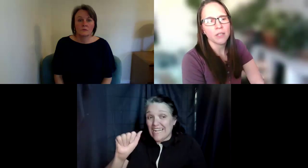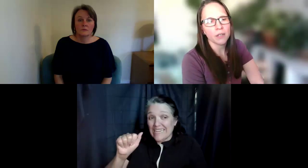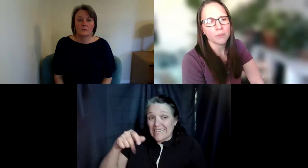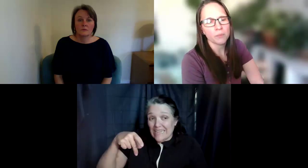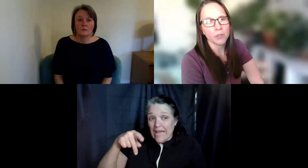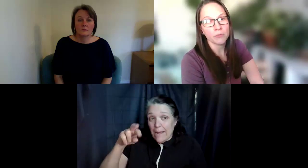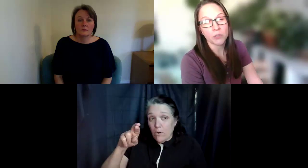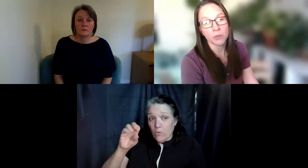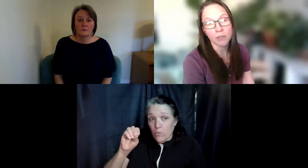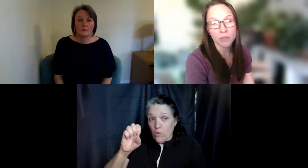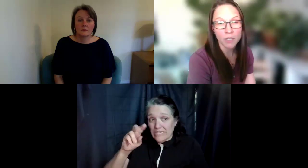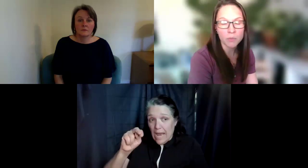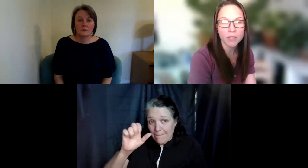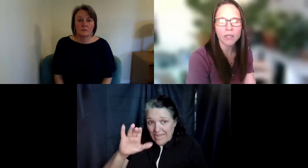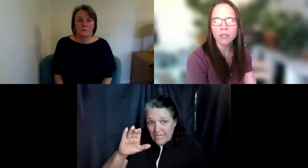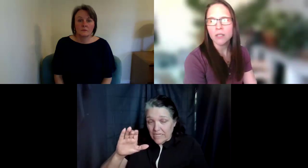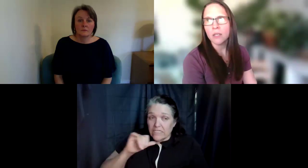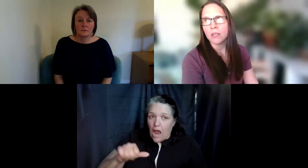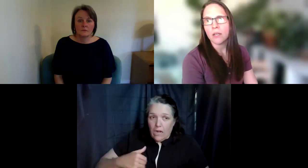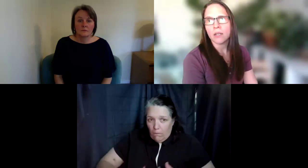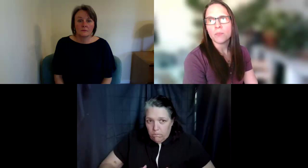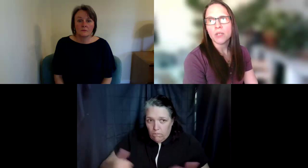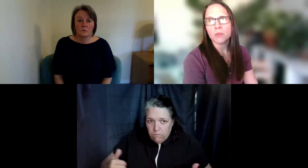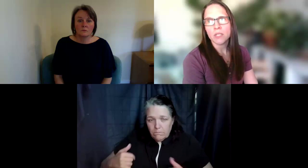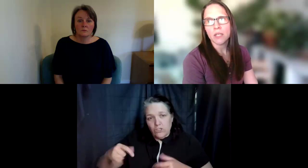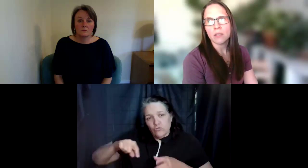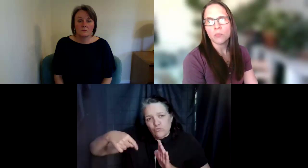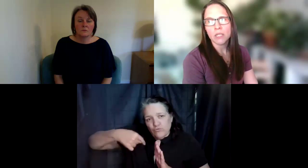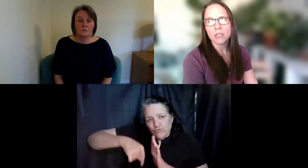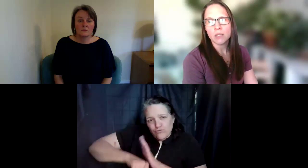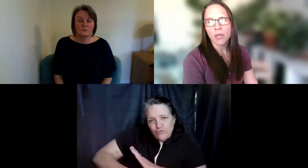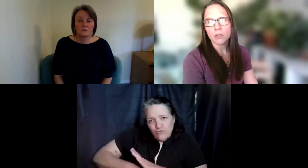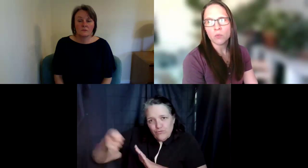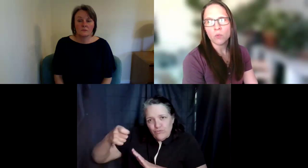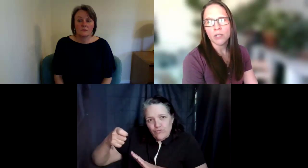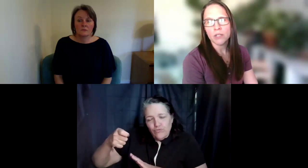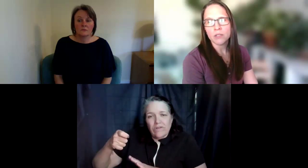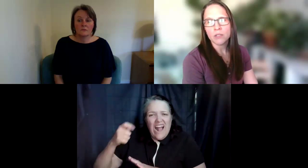a faster recovery time with that. I would say the biggest impact was